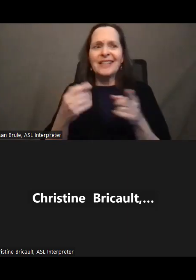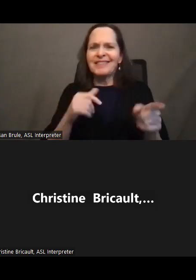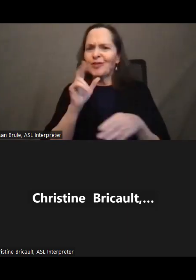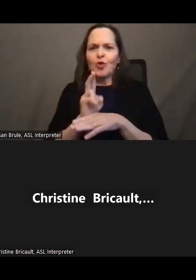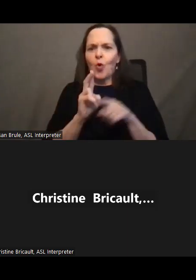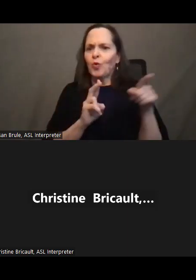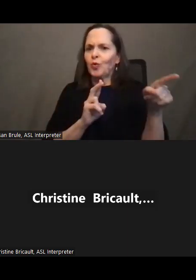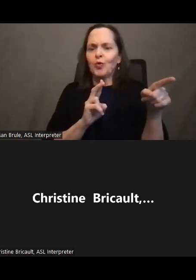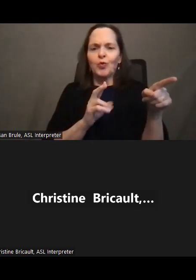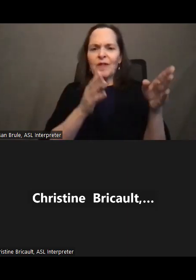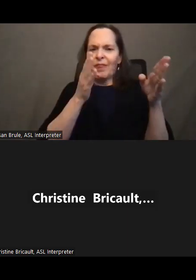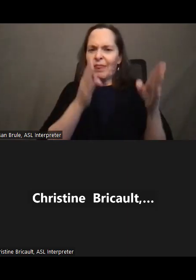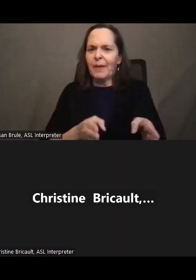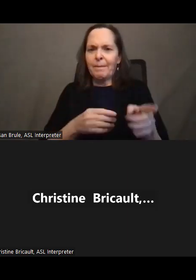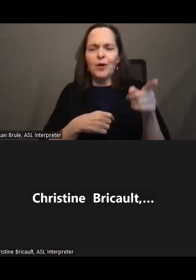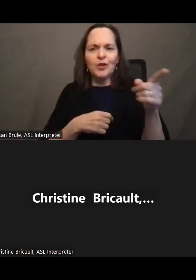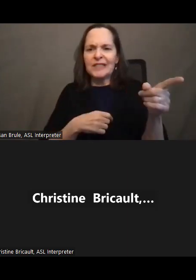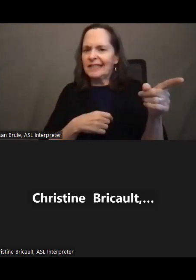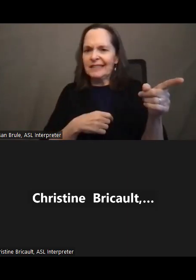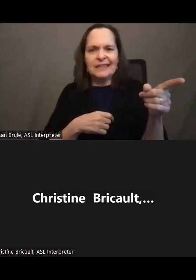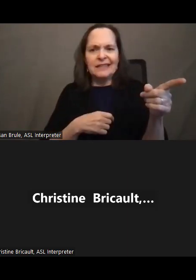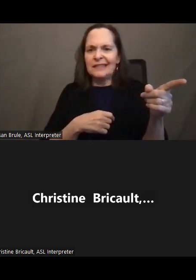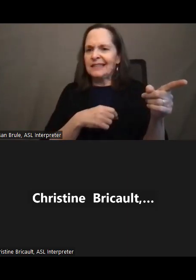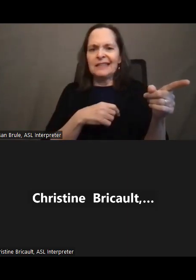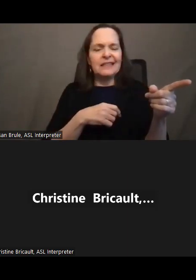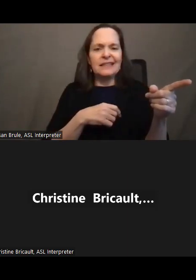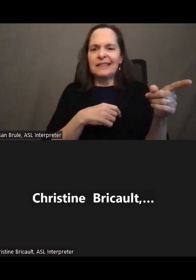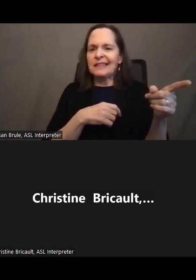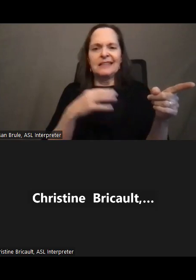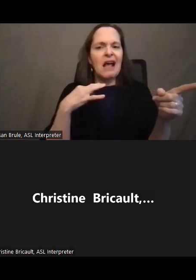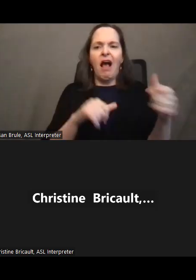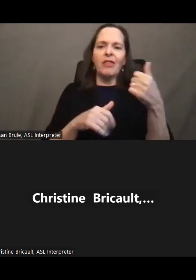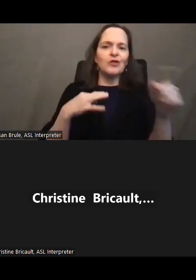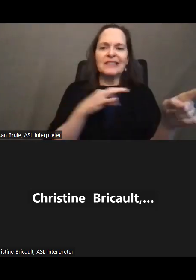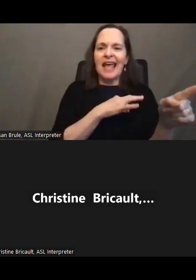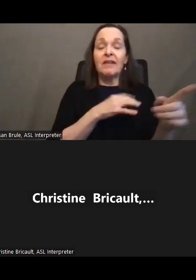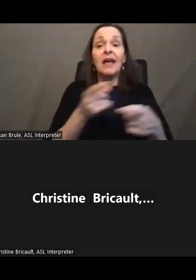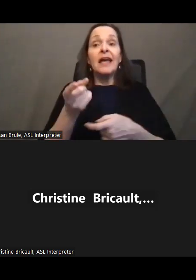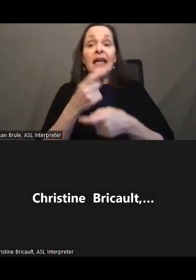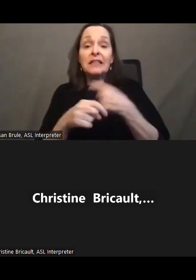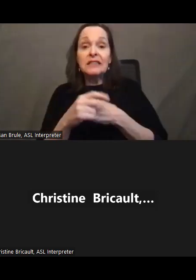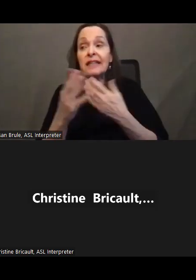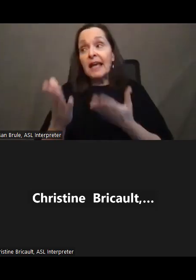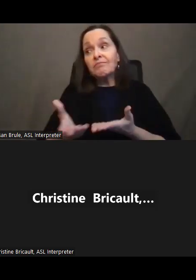installing software that would read, and if they would be open to that accommodation. Yeah. That's a really good idea.